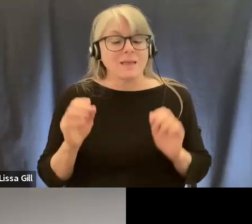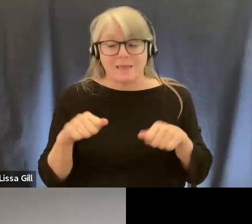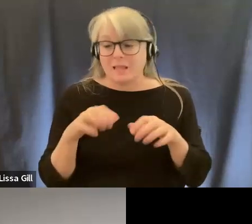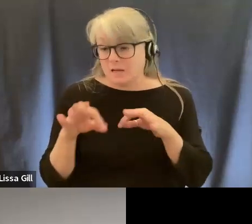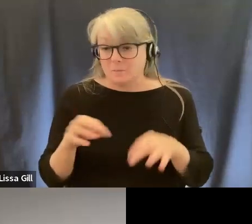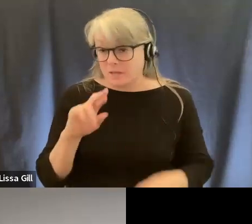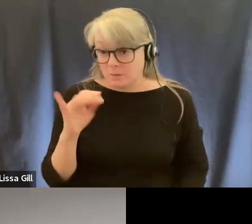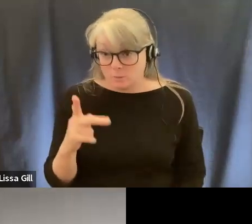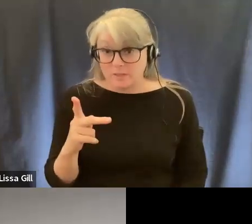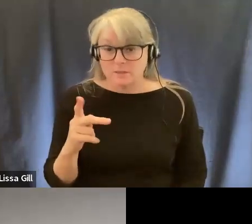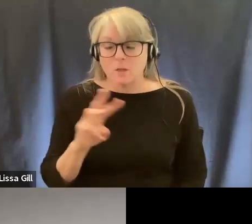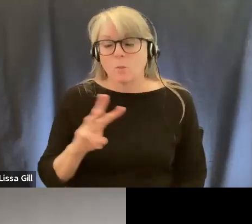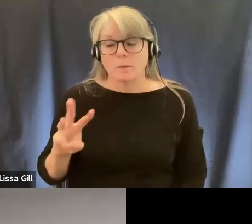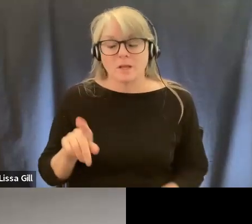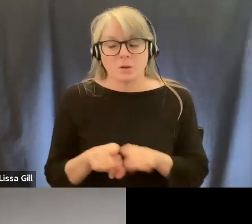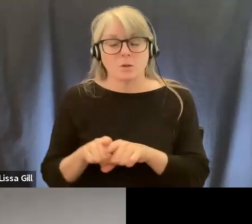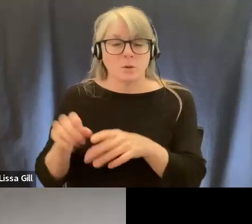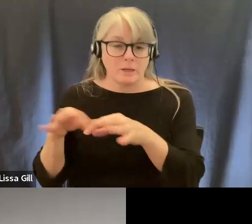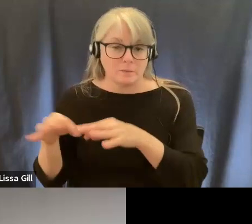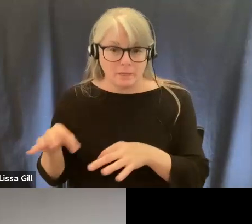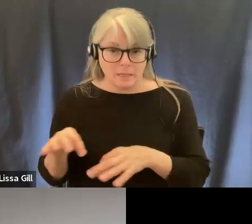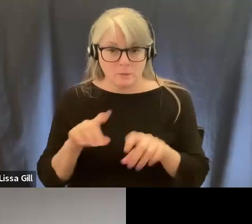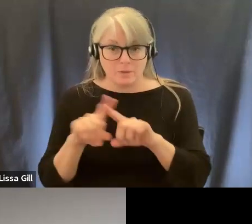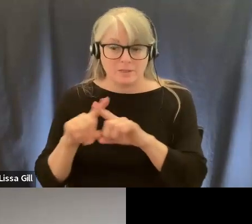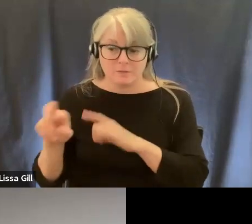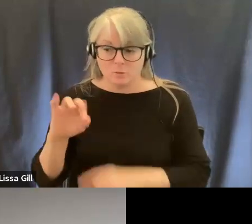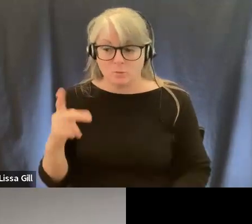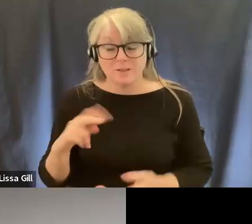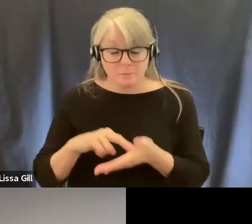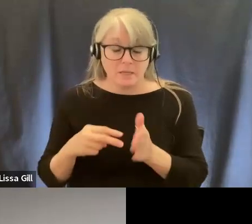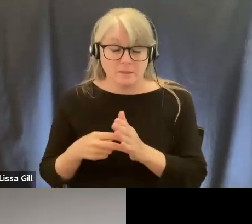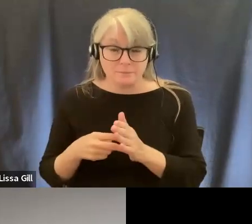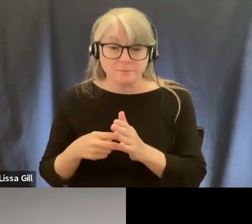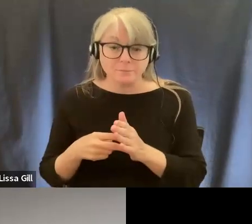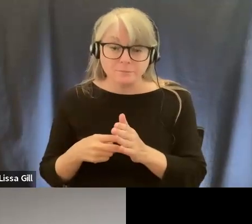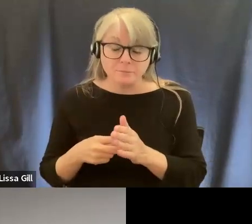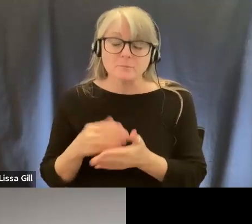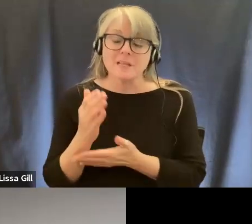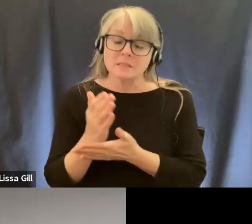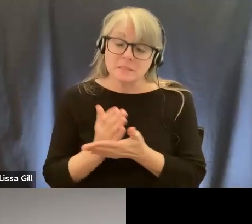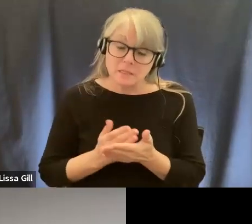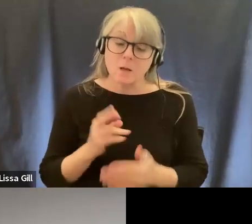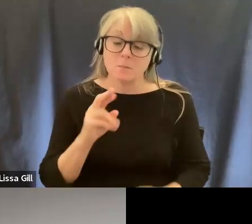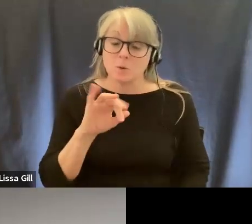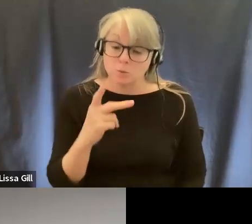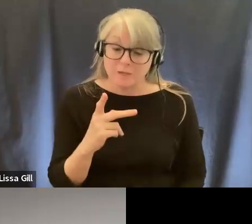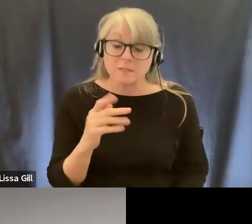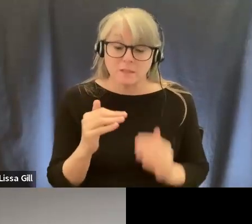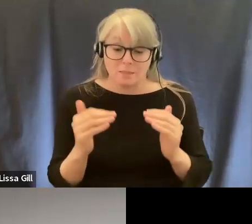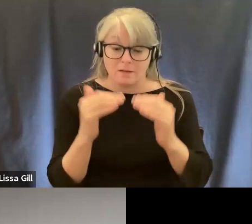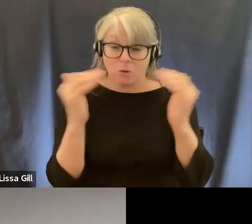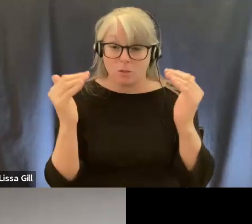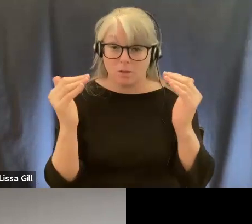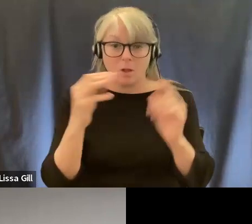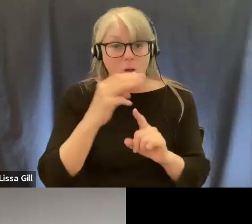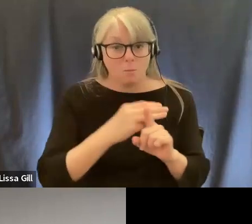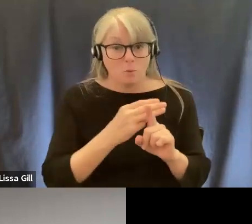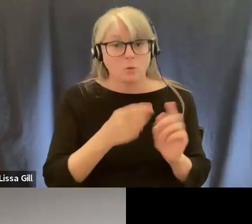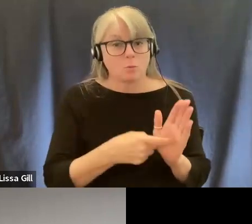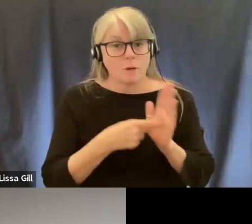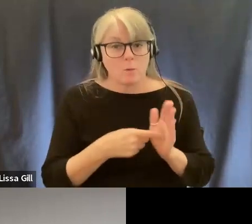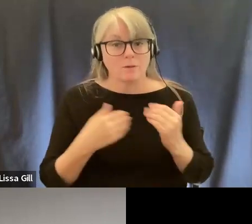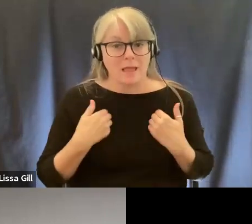The website also explains what the different risks mean. There are some risk levels that Your loans, their mortgages will require you to have flood insurance.